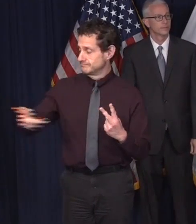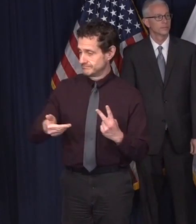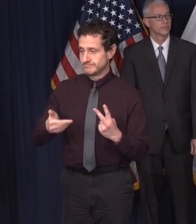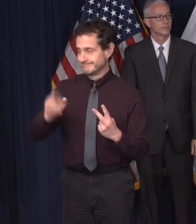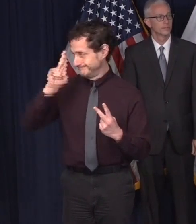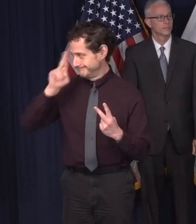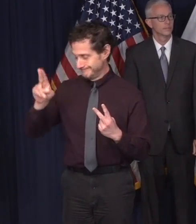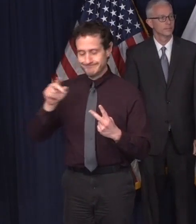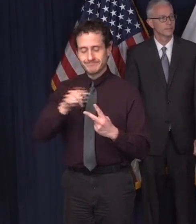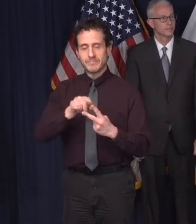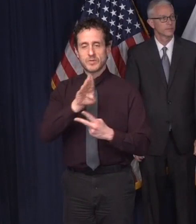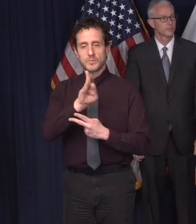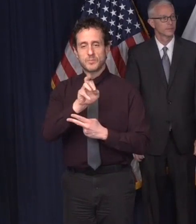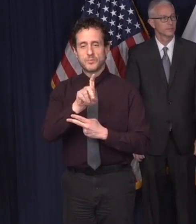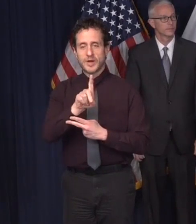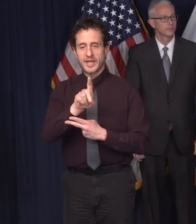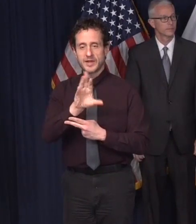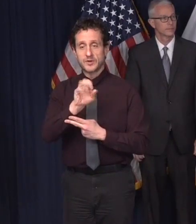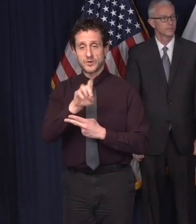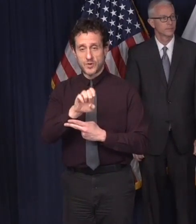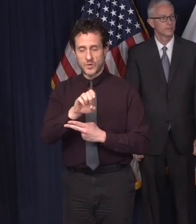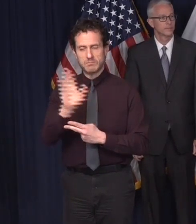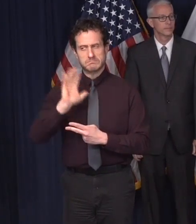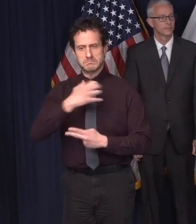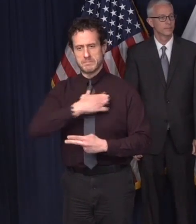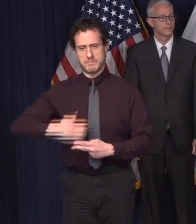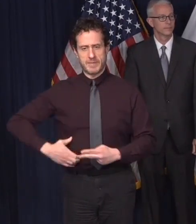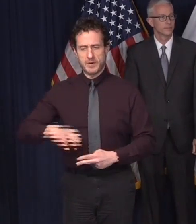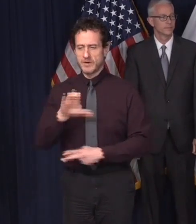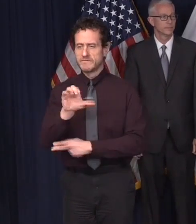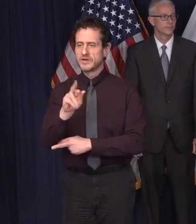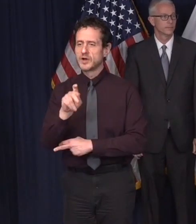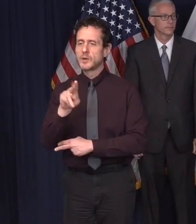DAILY UPDATE.